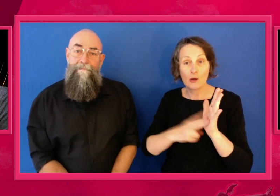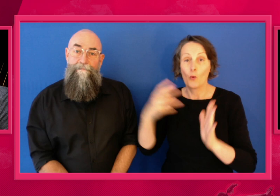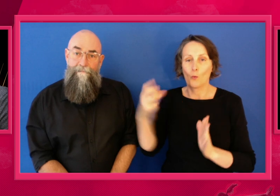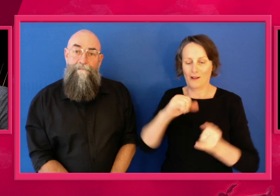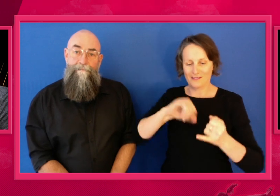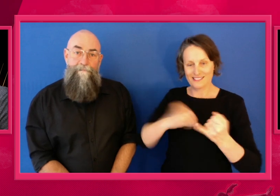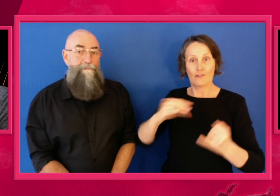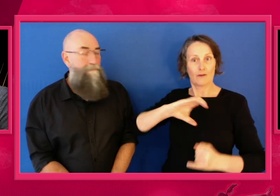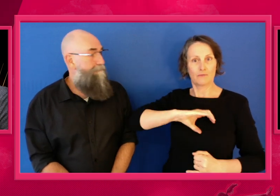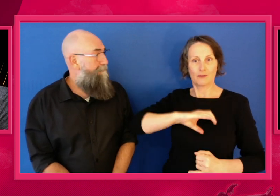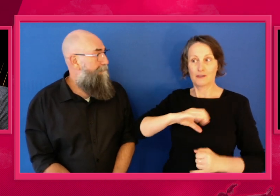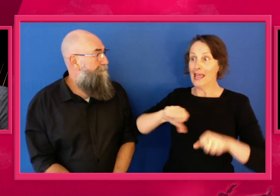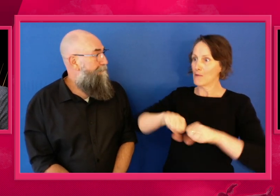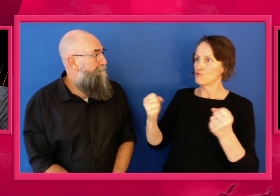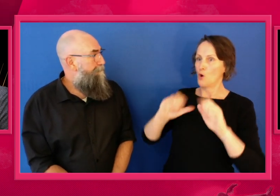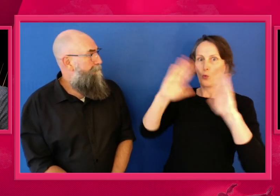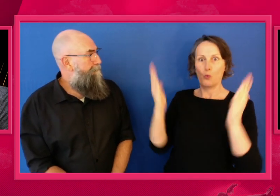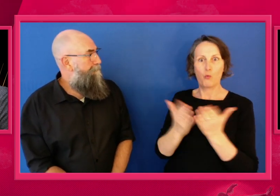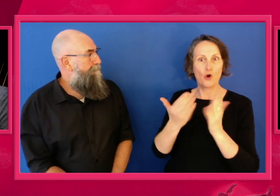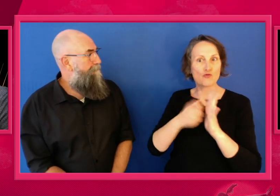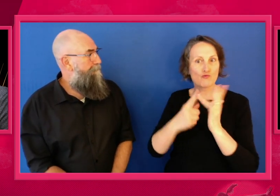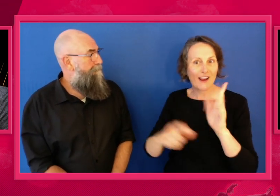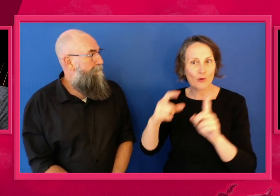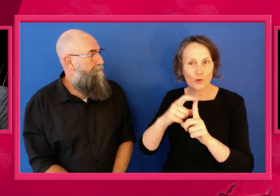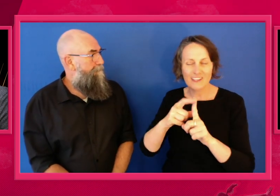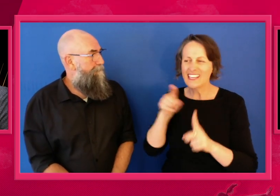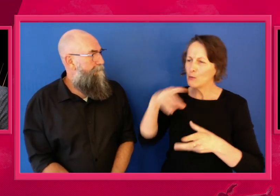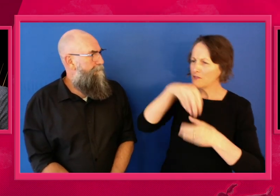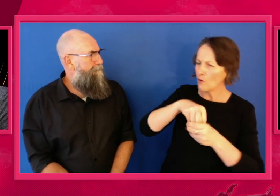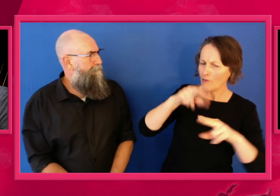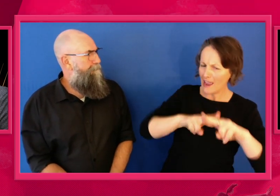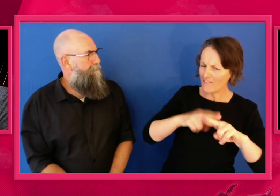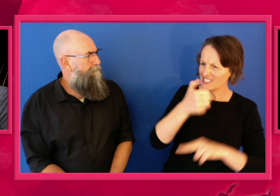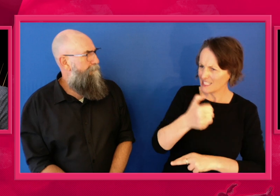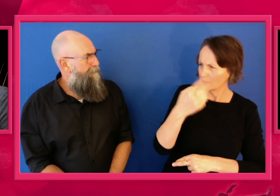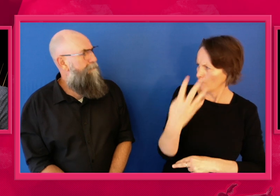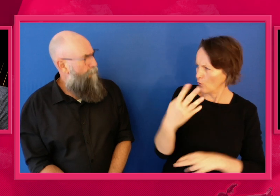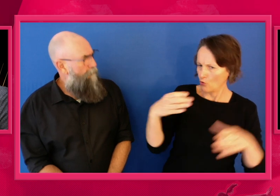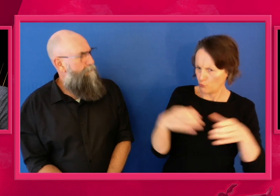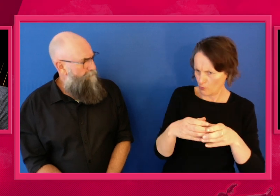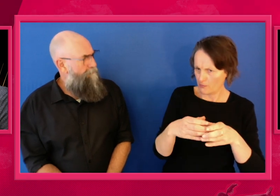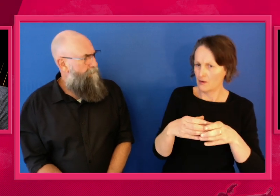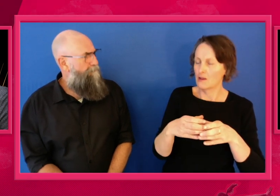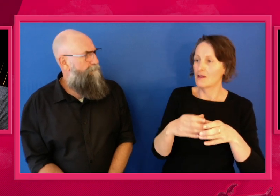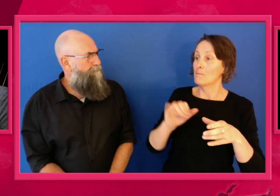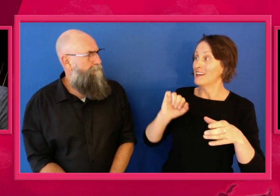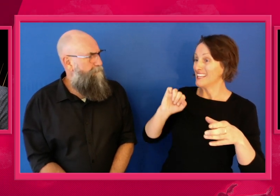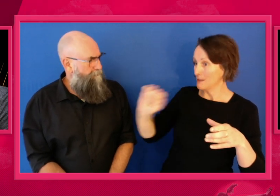How was this possible you ask? He was competing in the F64, his class is F44, so, Kurt, I